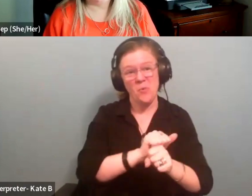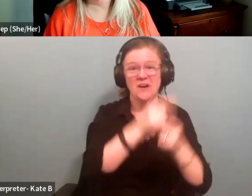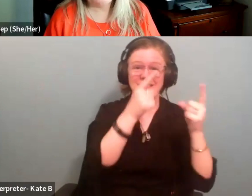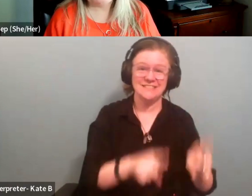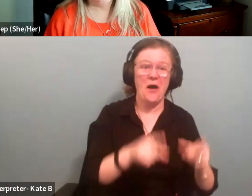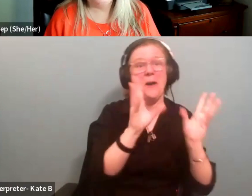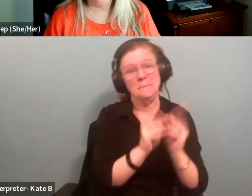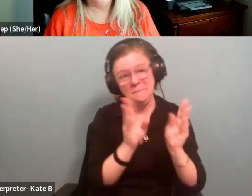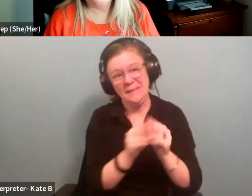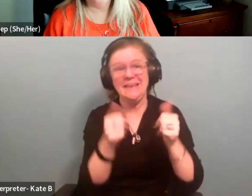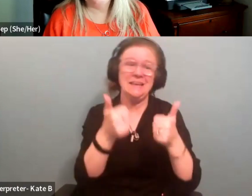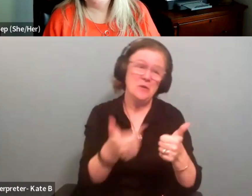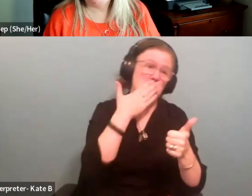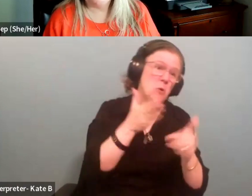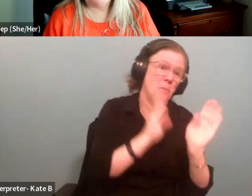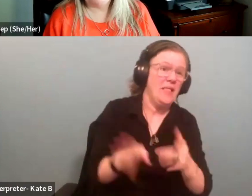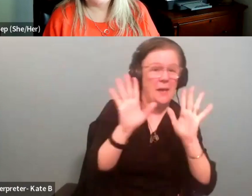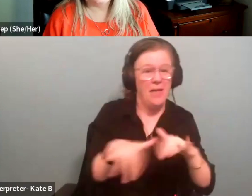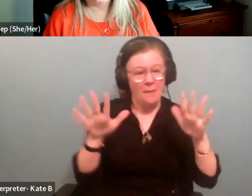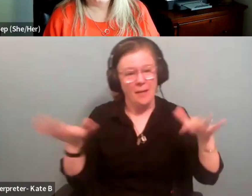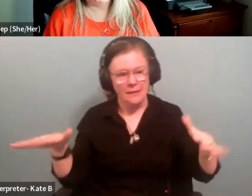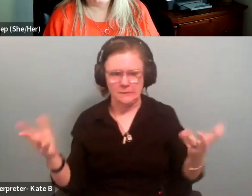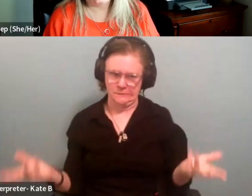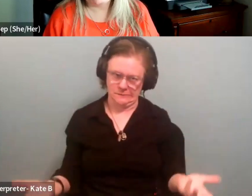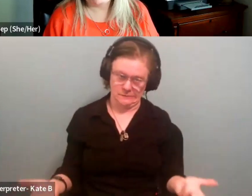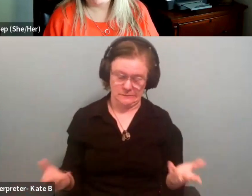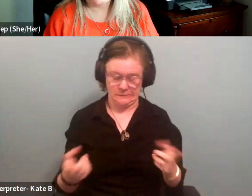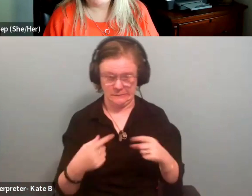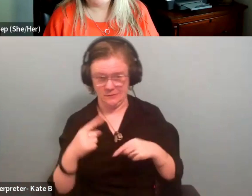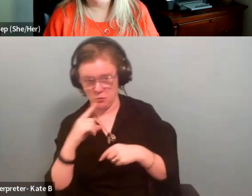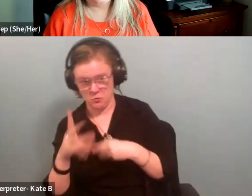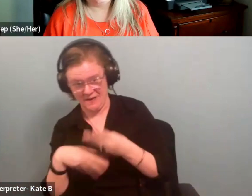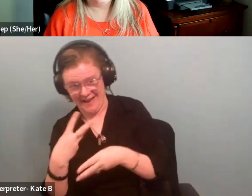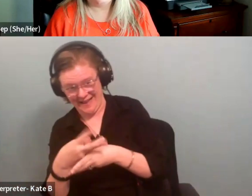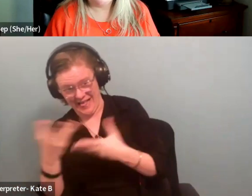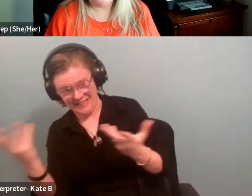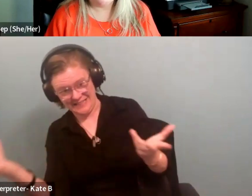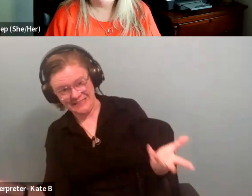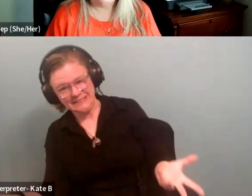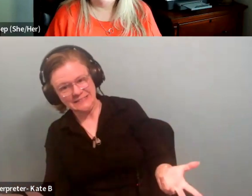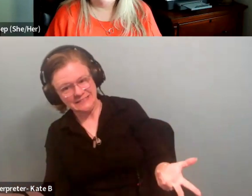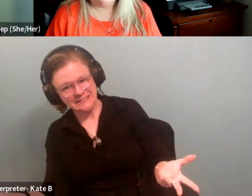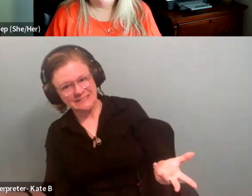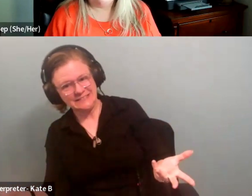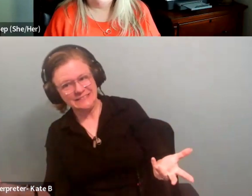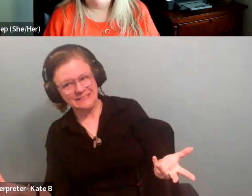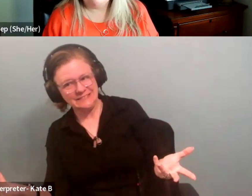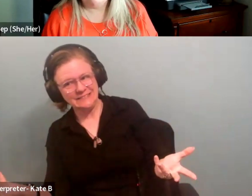and there's a good plan. And then, you know, that contrasts that with the the reality. So